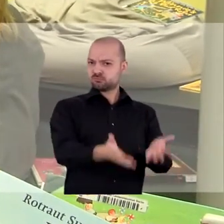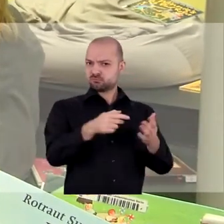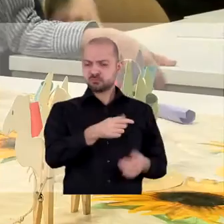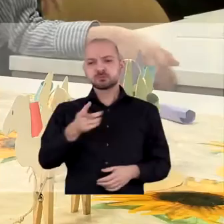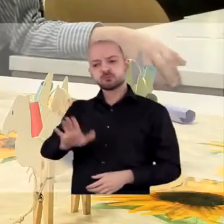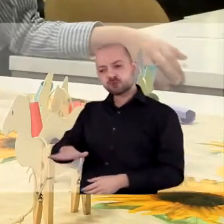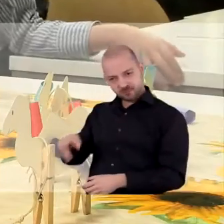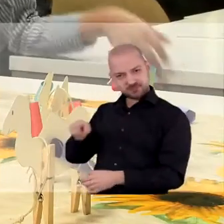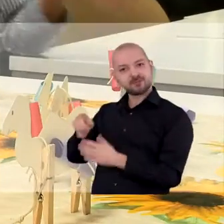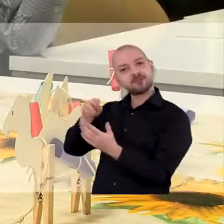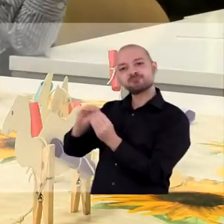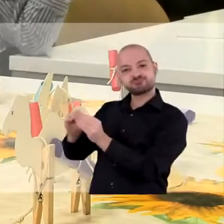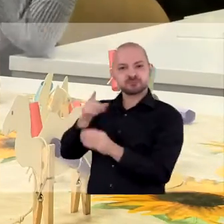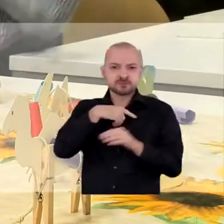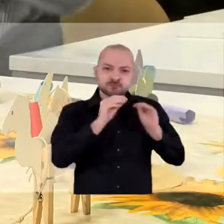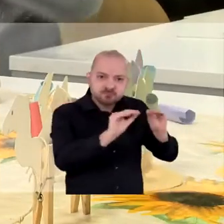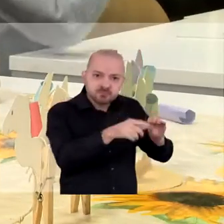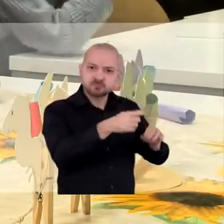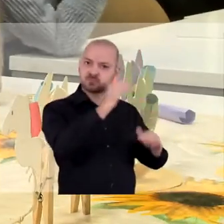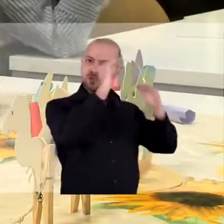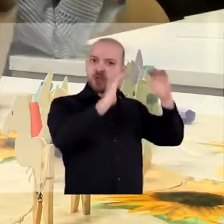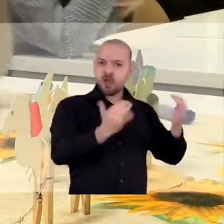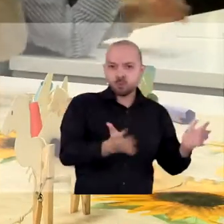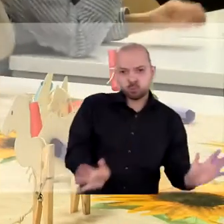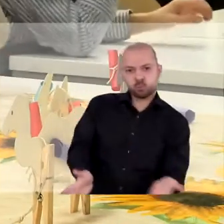while the kids can get into doing handicrafts. The concept has proven successful -